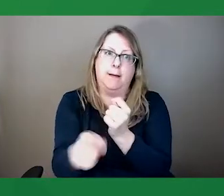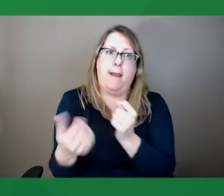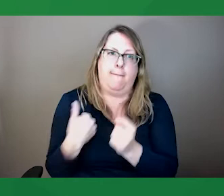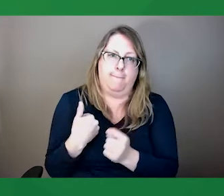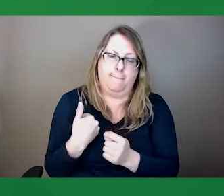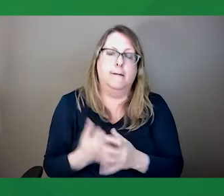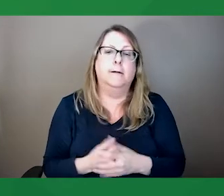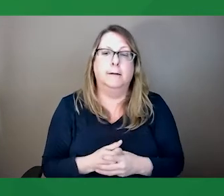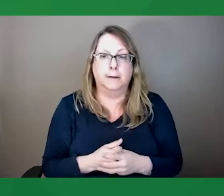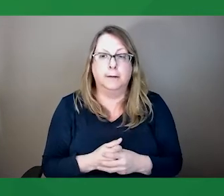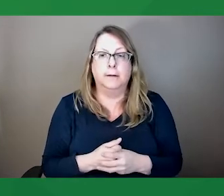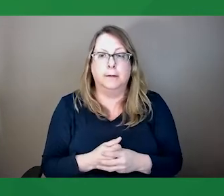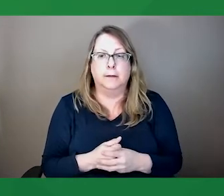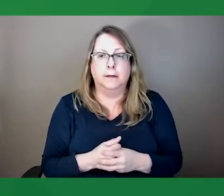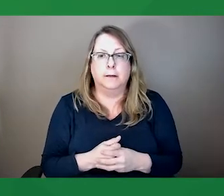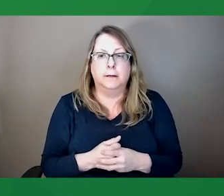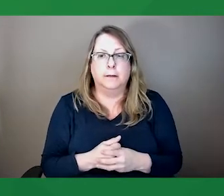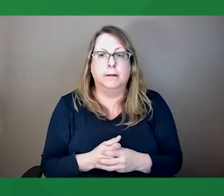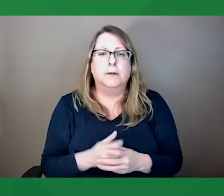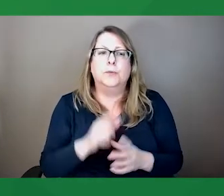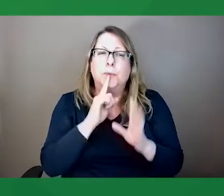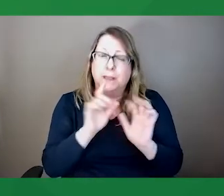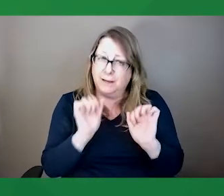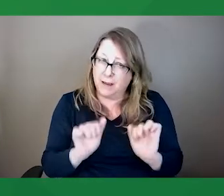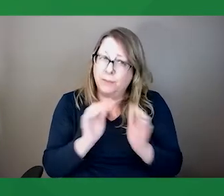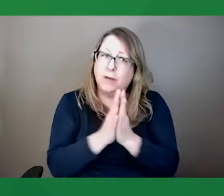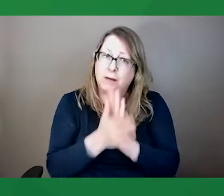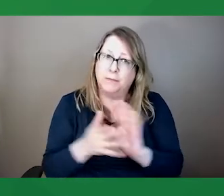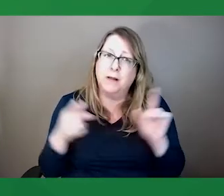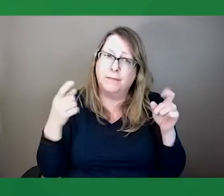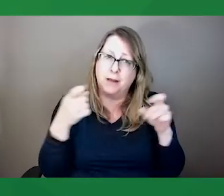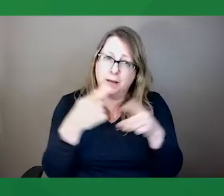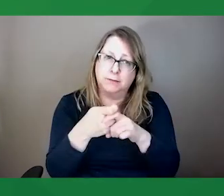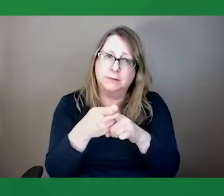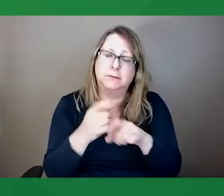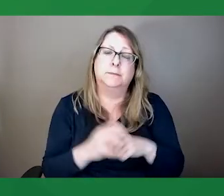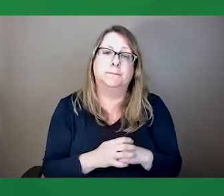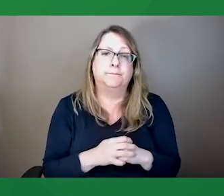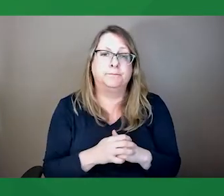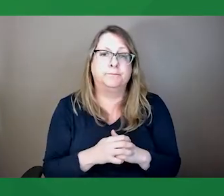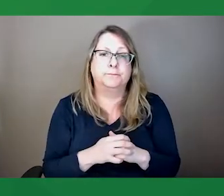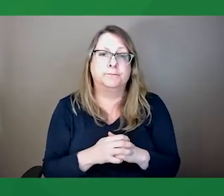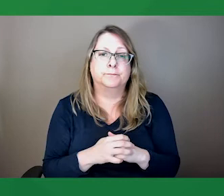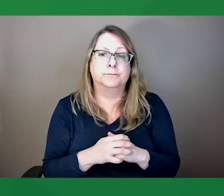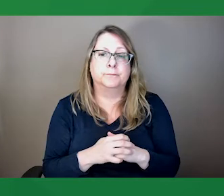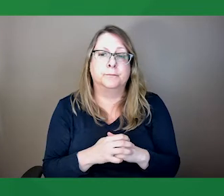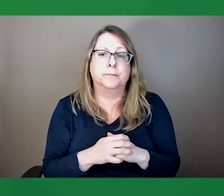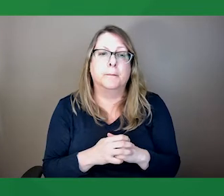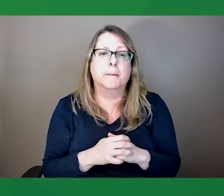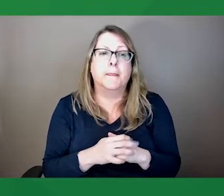Now this could get really complex, especially in terms of the experience